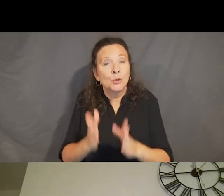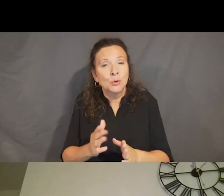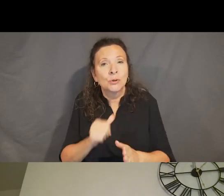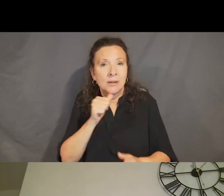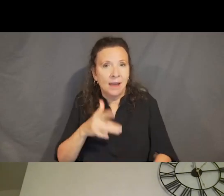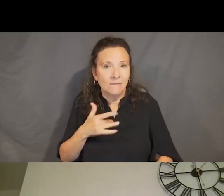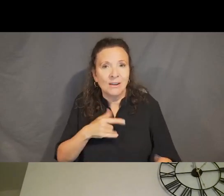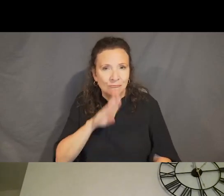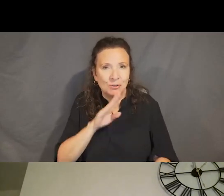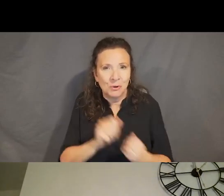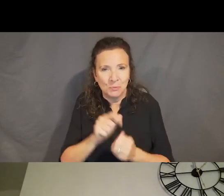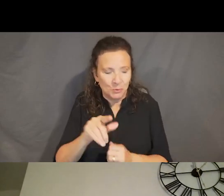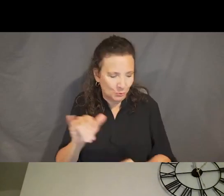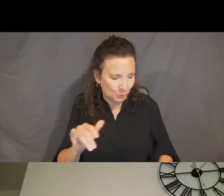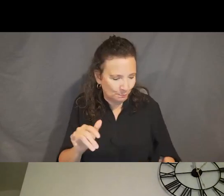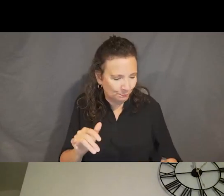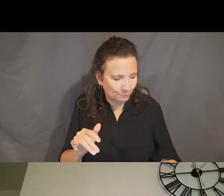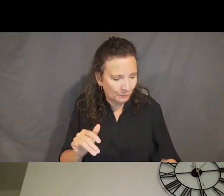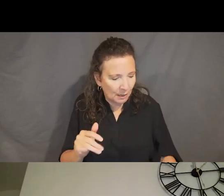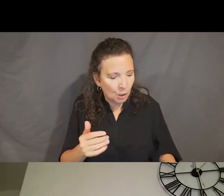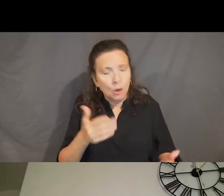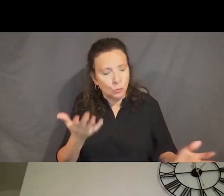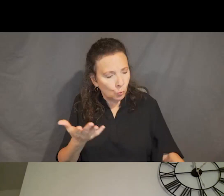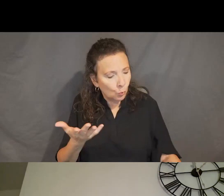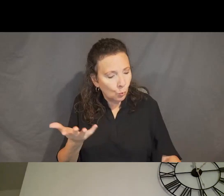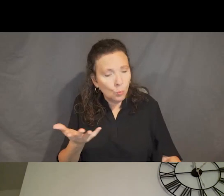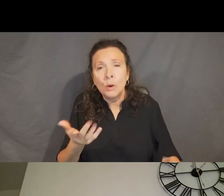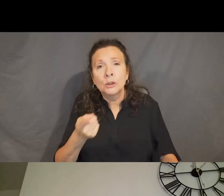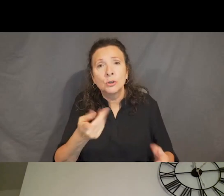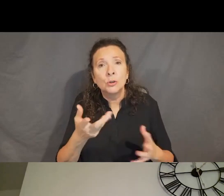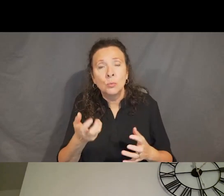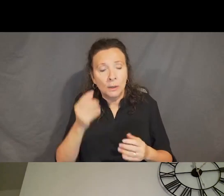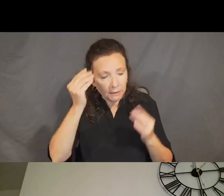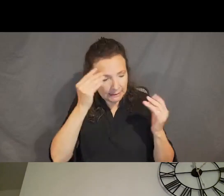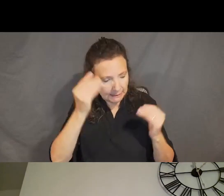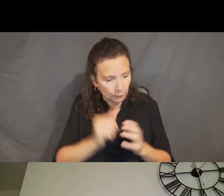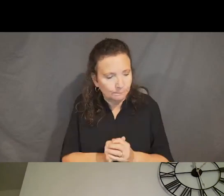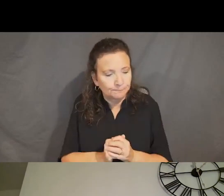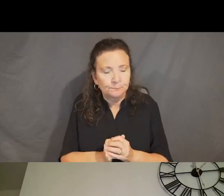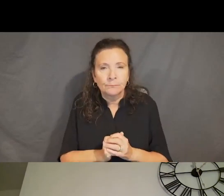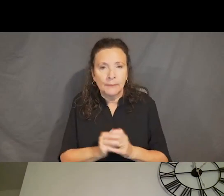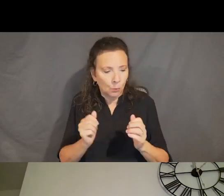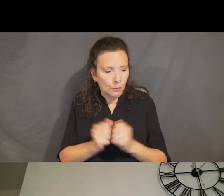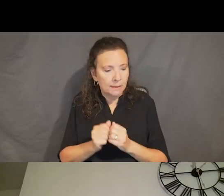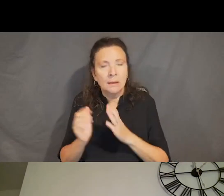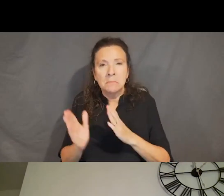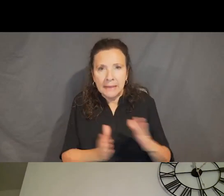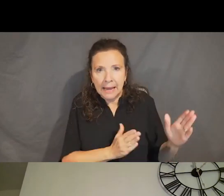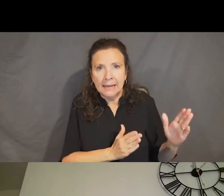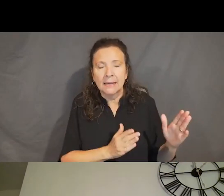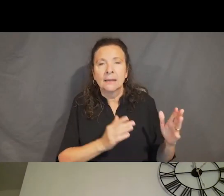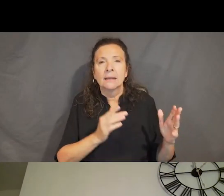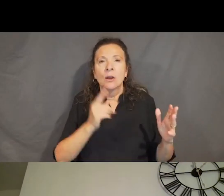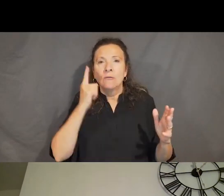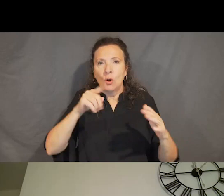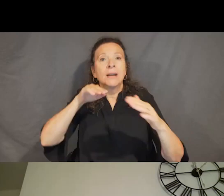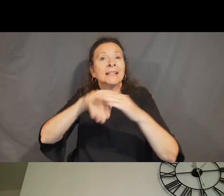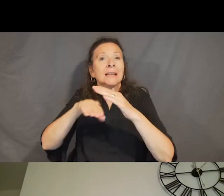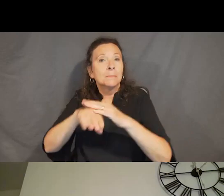what are the types of things you should consider when you are planning for accessibility? So,